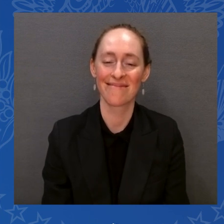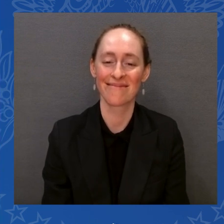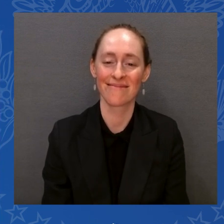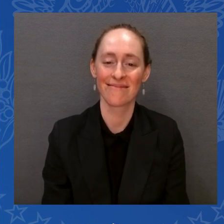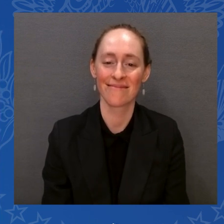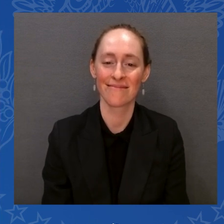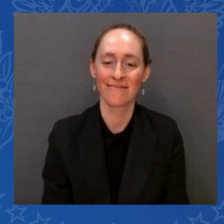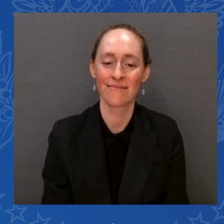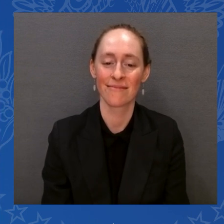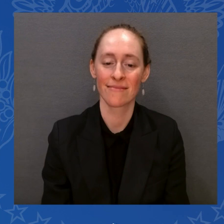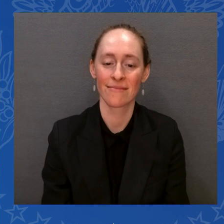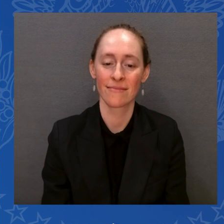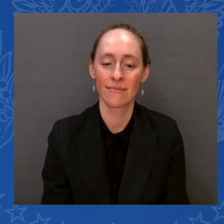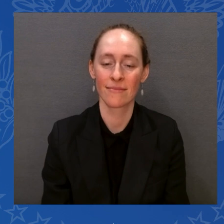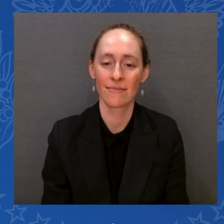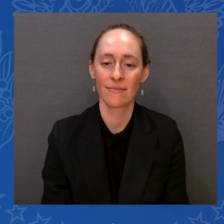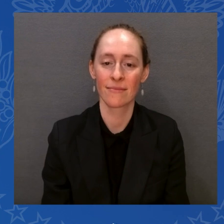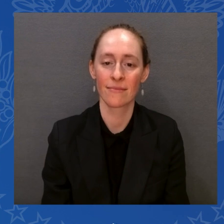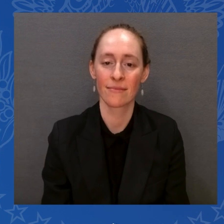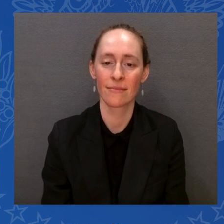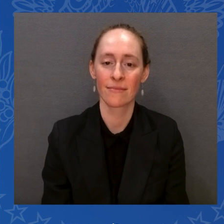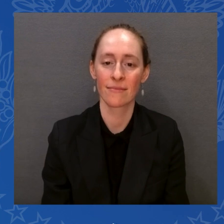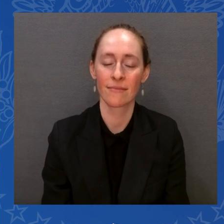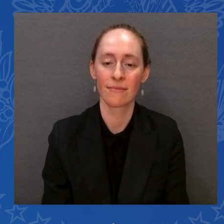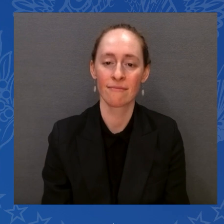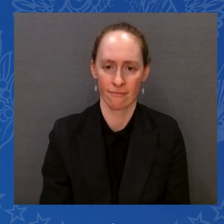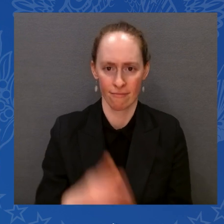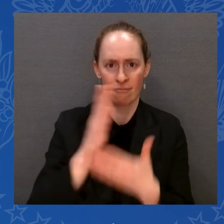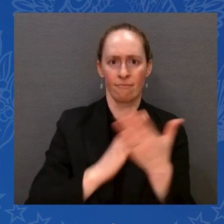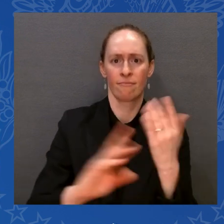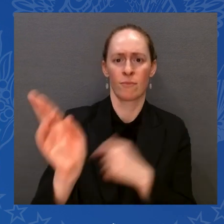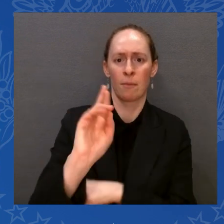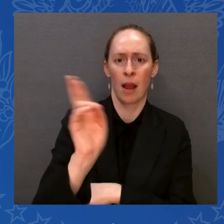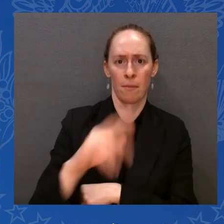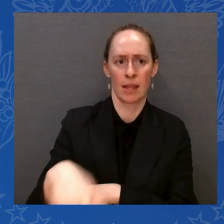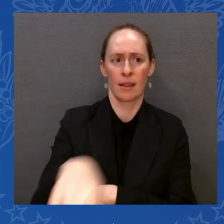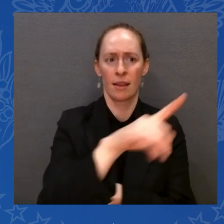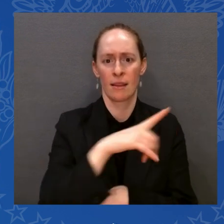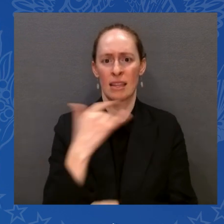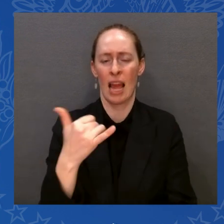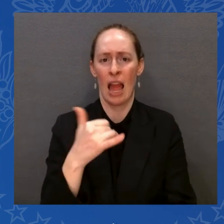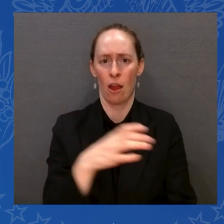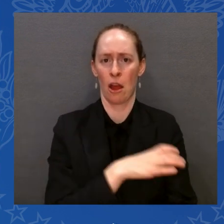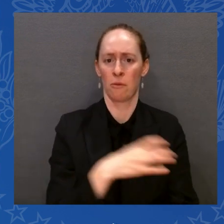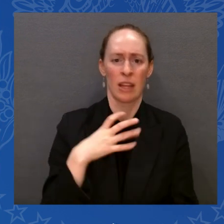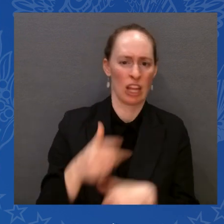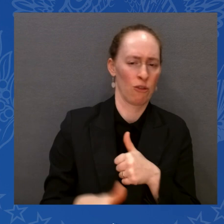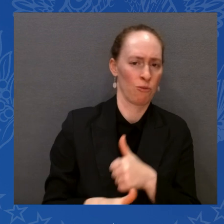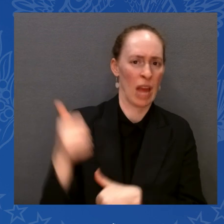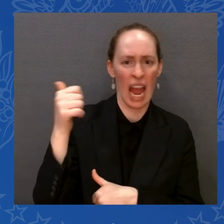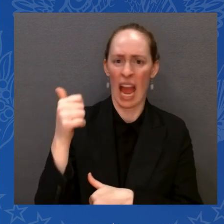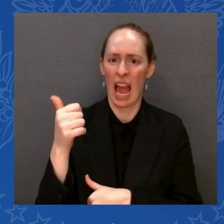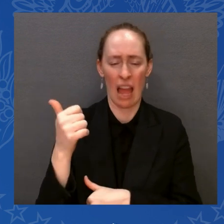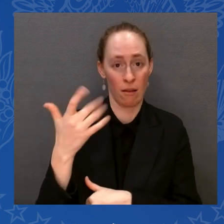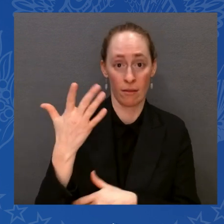You know, some Republicans in Congress are even threatening to have America default on its debt if I don't agree to the cuts they want.